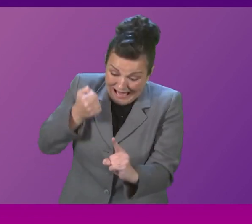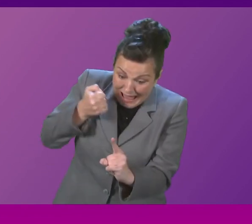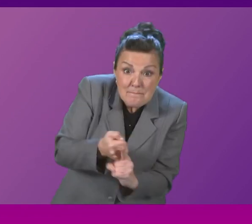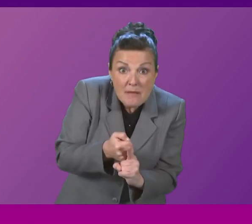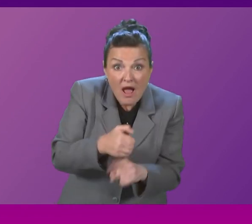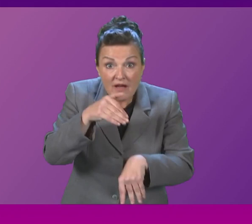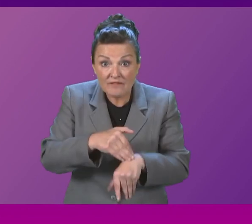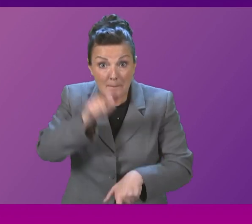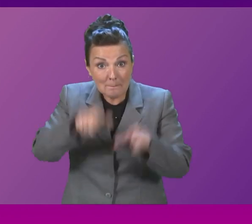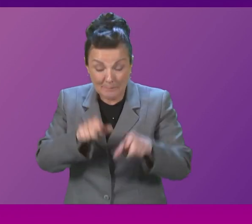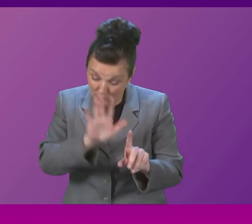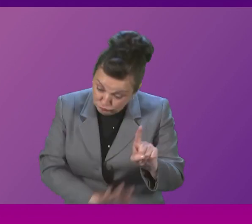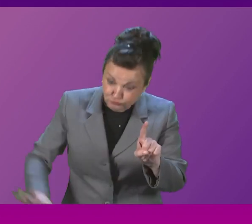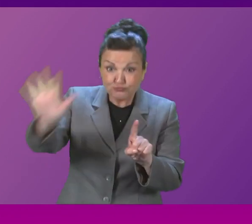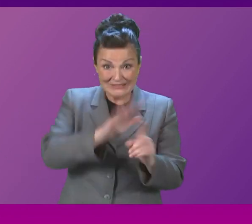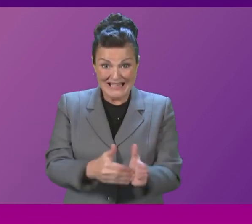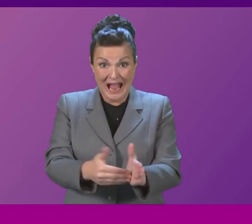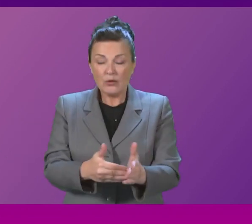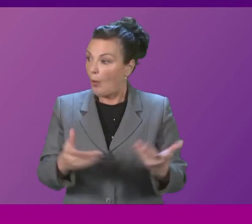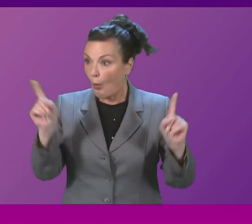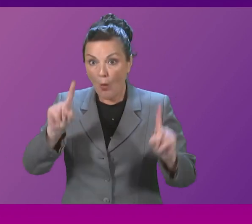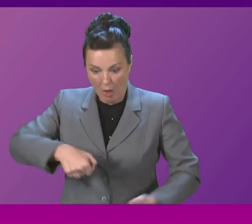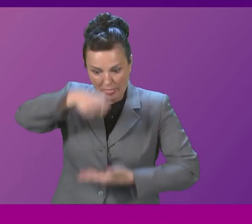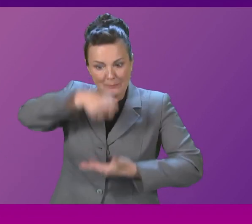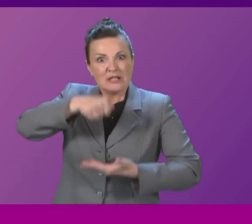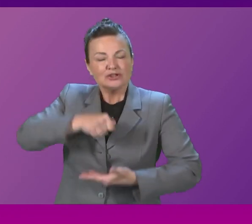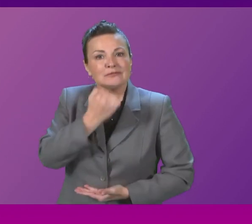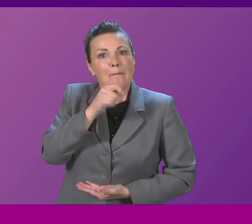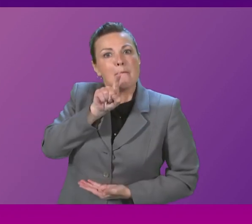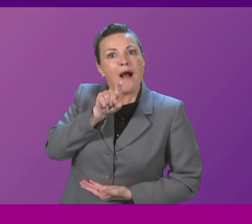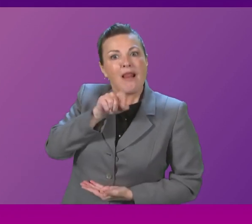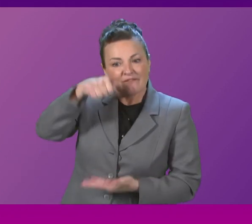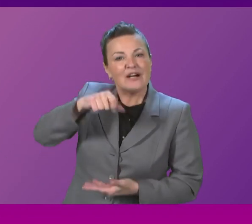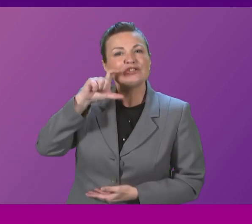Scotland is what the Chancellor of the Exchequer is currently setting out in the House of Commons.